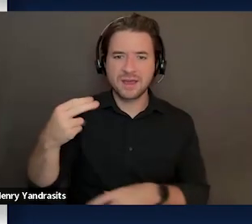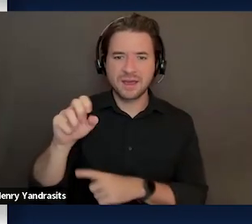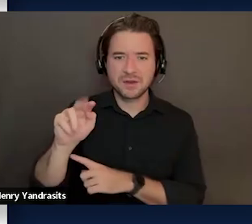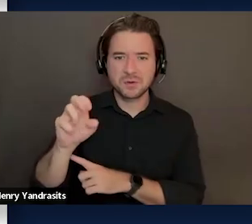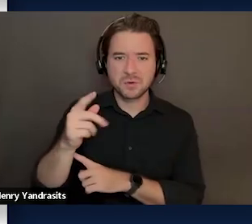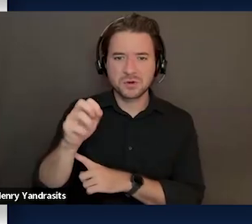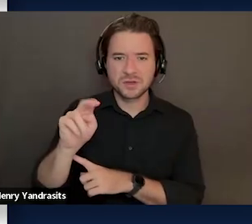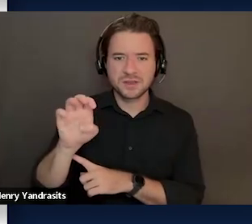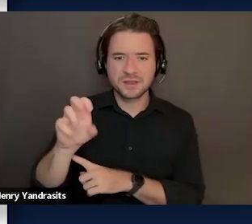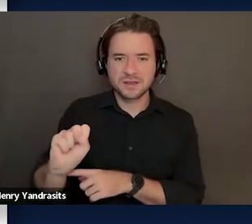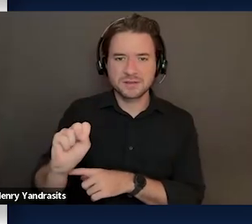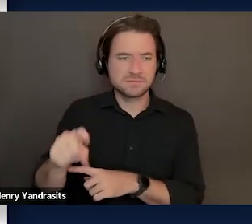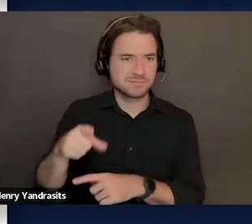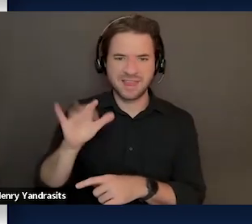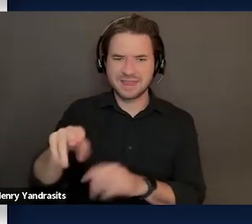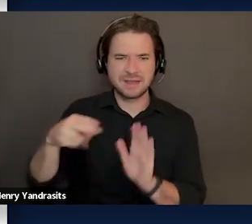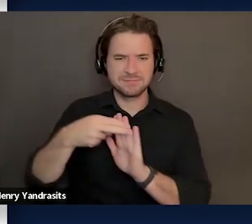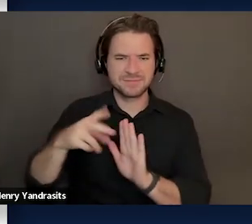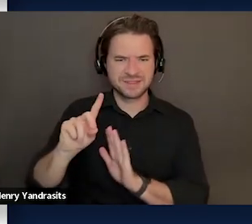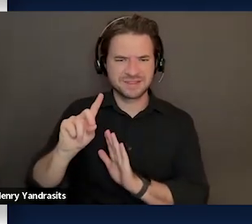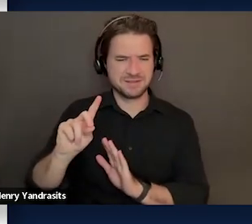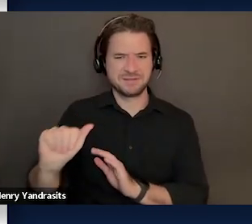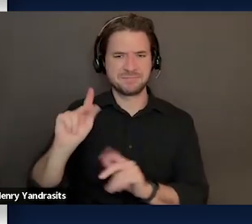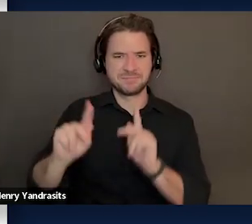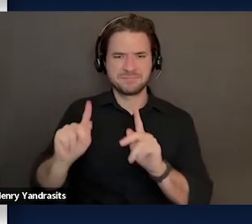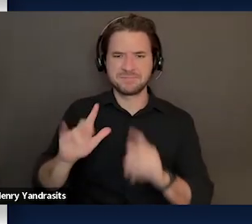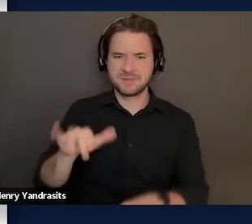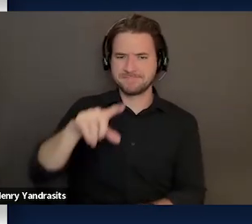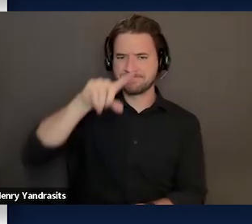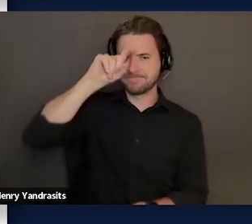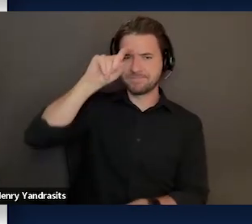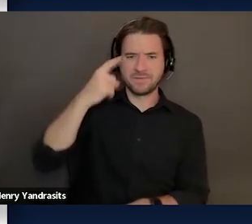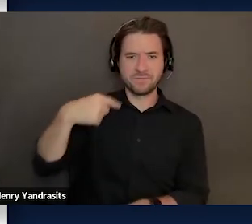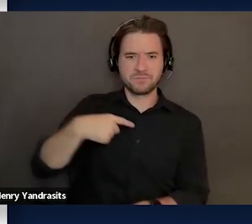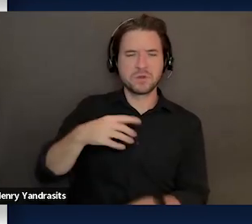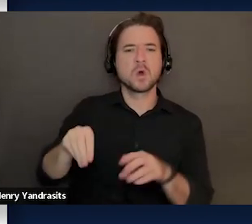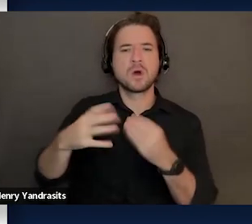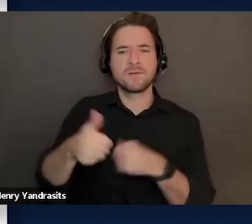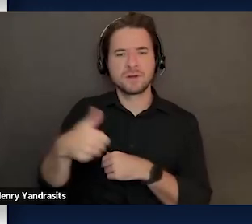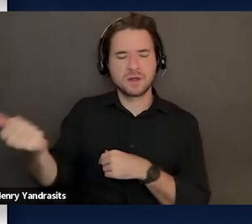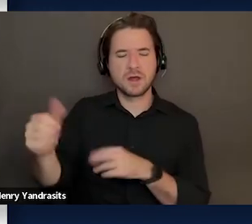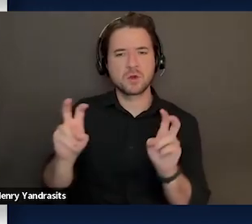Disabled people. This was… particular evocative for me, and I'll offer another quote from the workgroup.